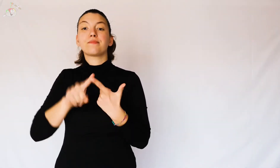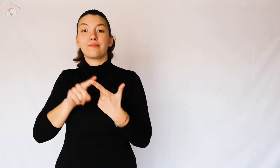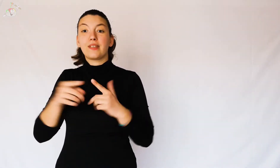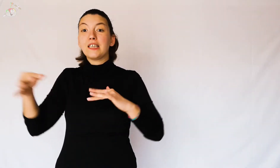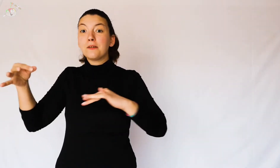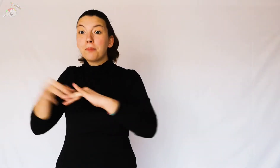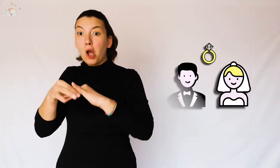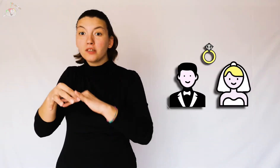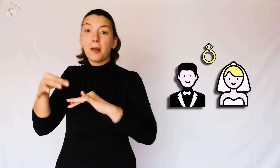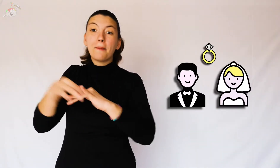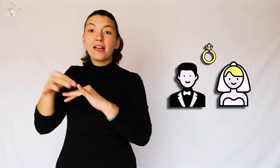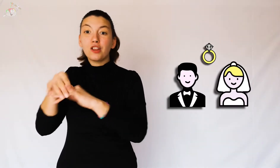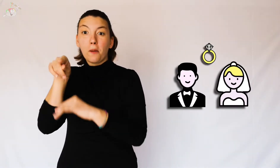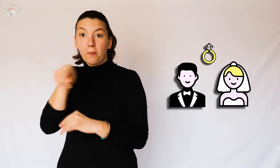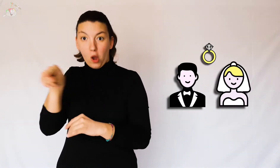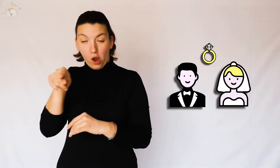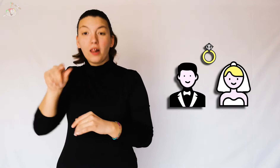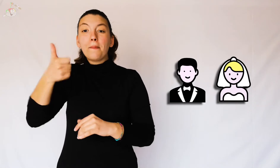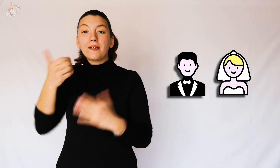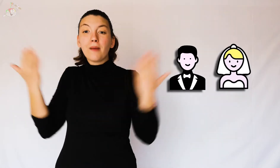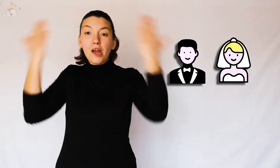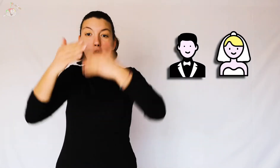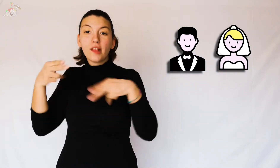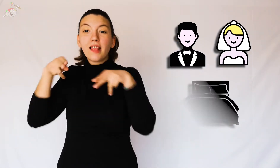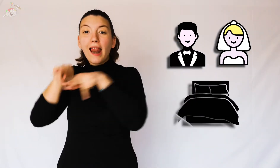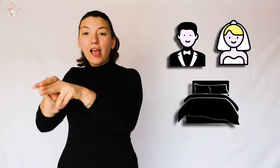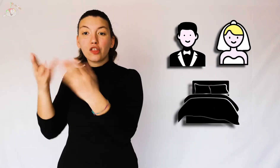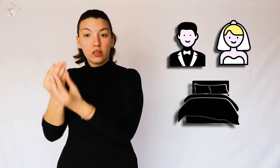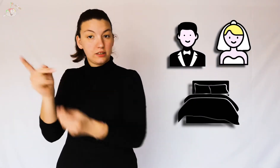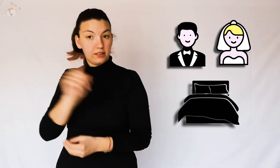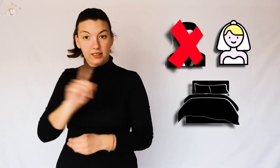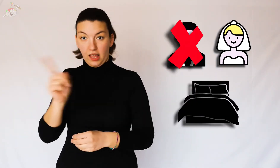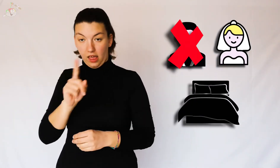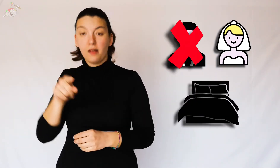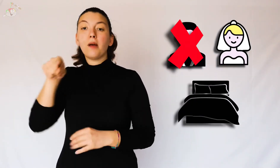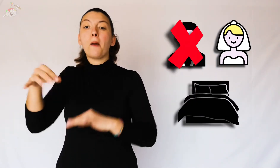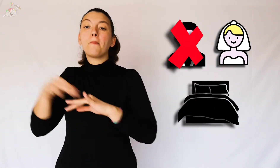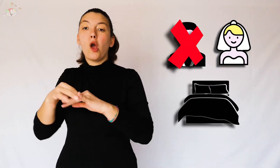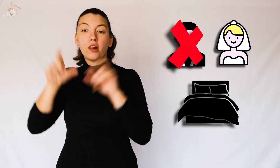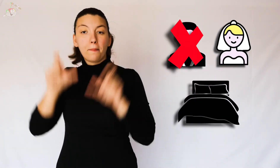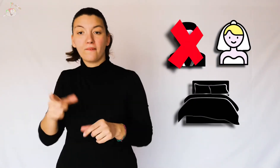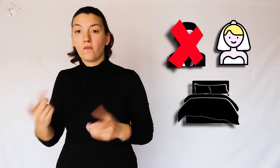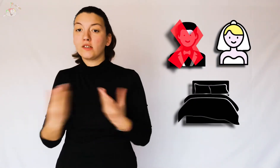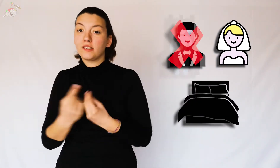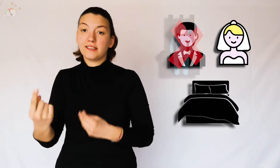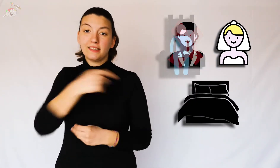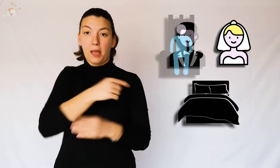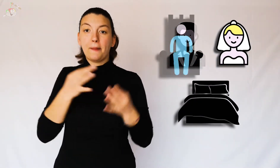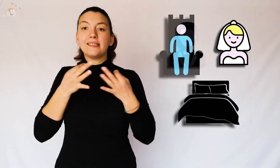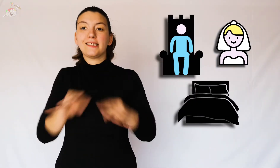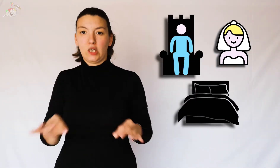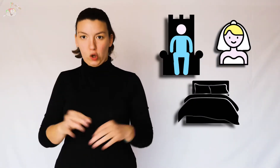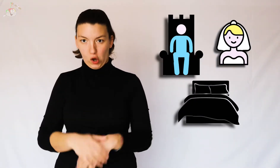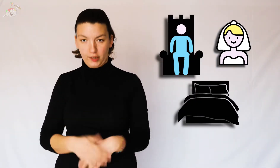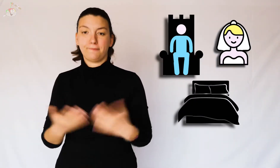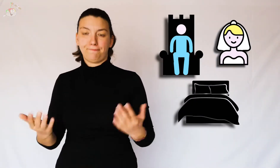the first night of the wedding the wife was to spend it not with her husband but with the gentleman.